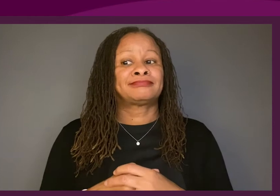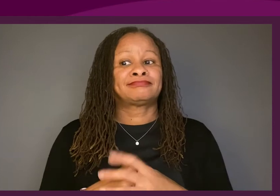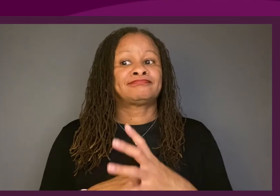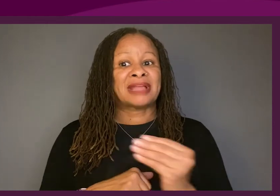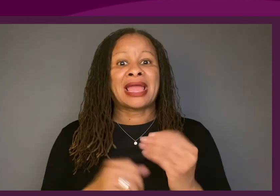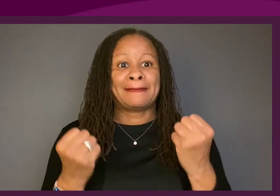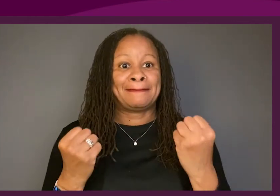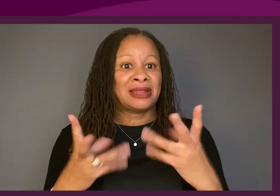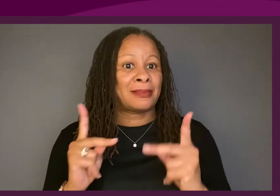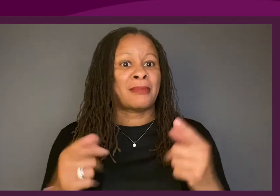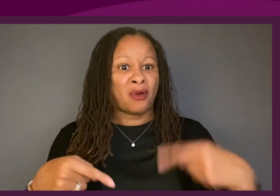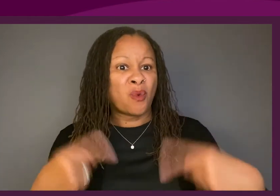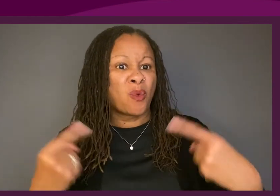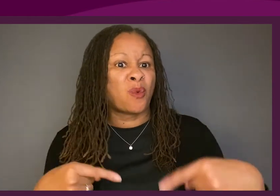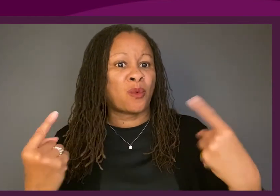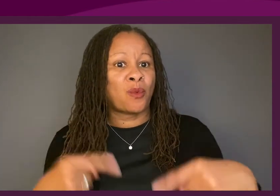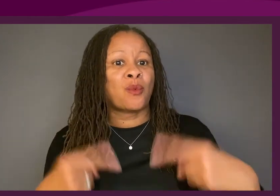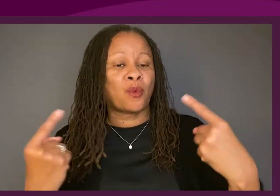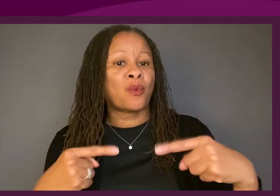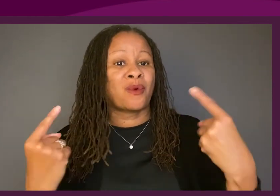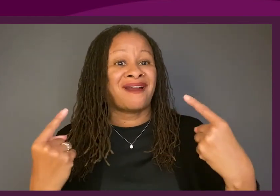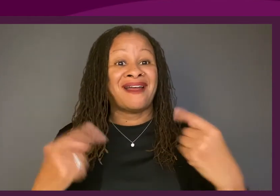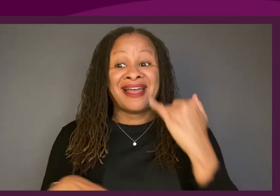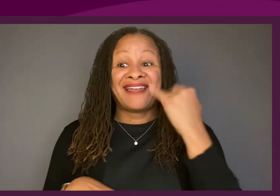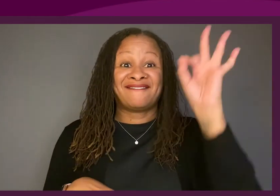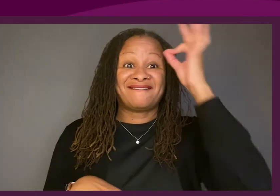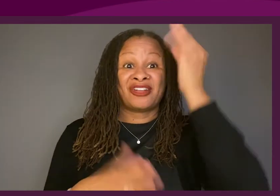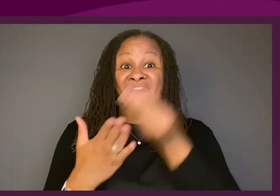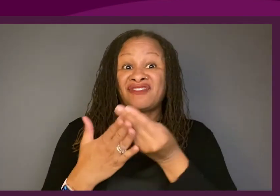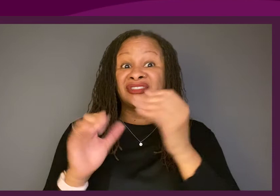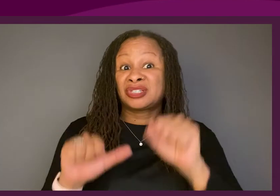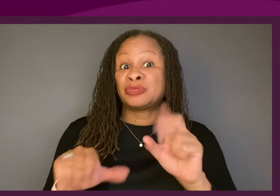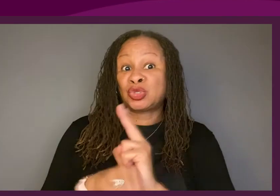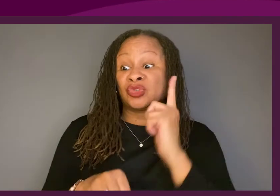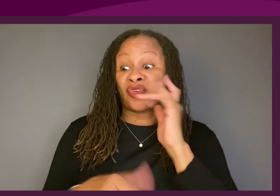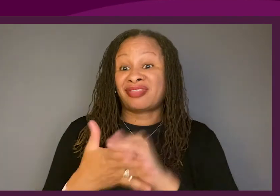purpose, all 20 of those people died from COVID.